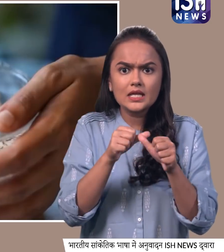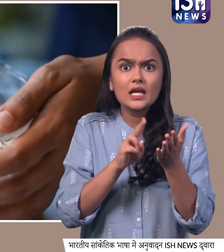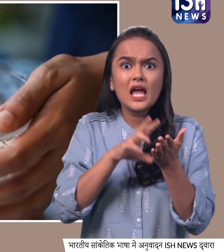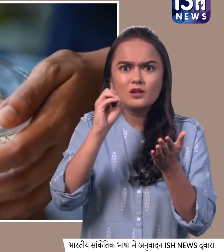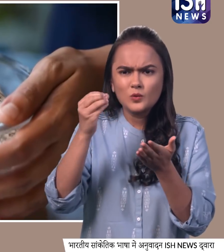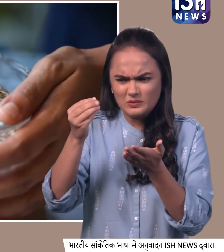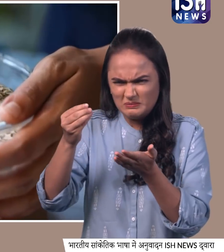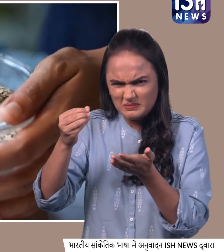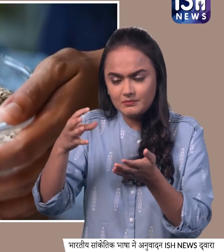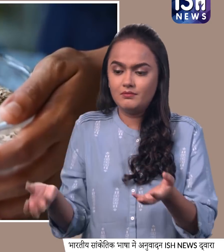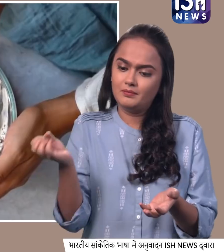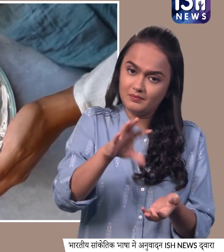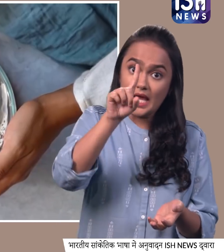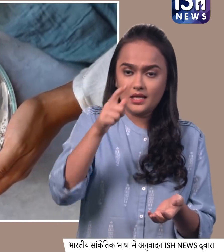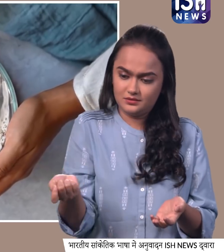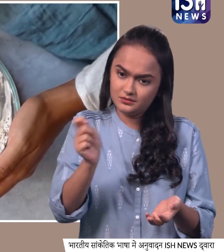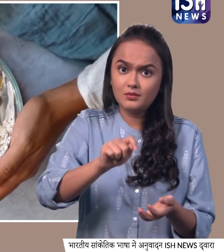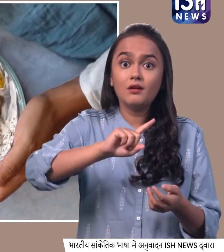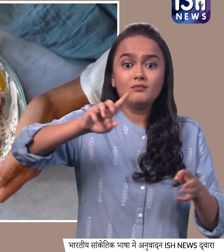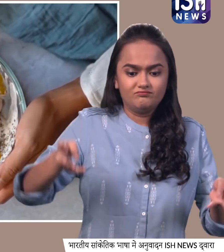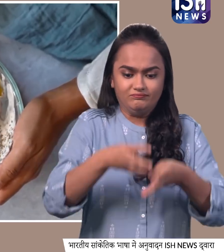Mix them all properly together